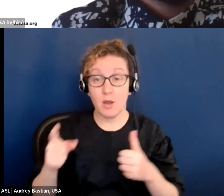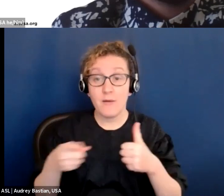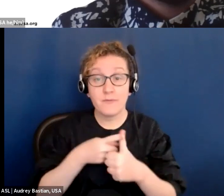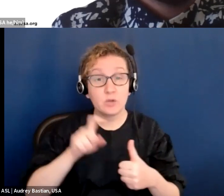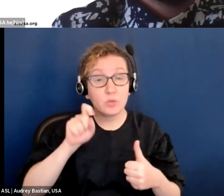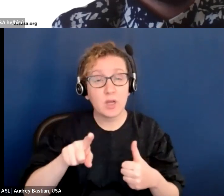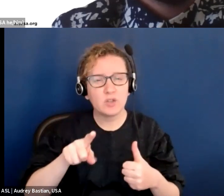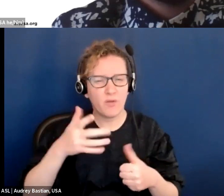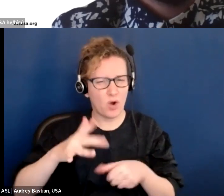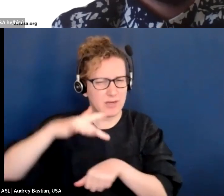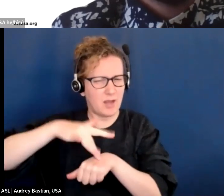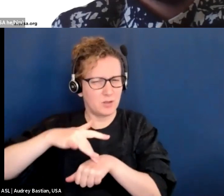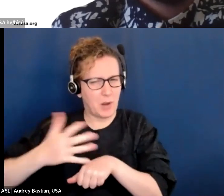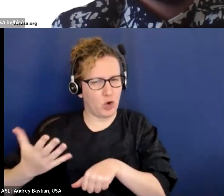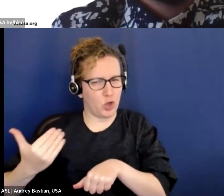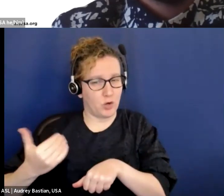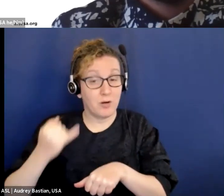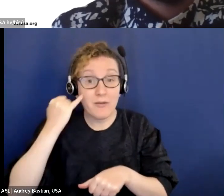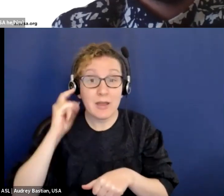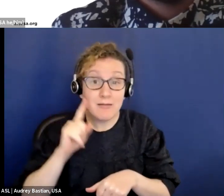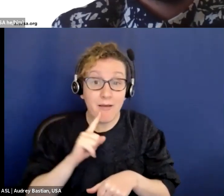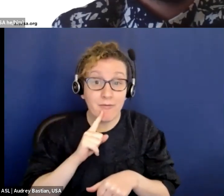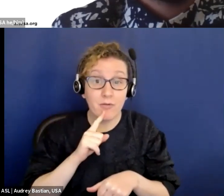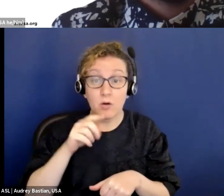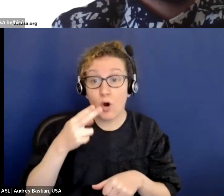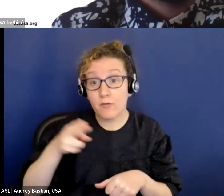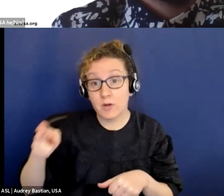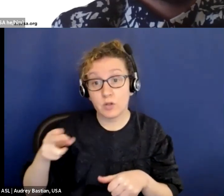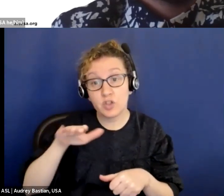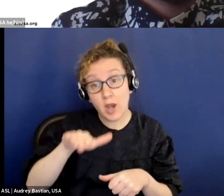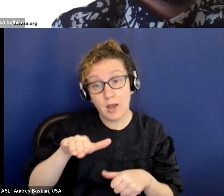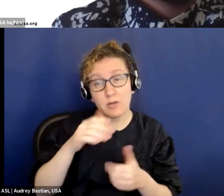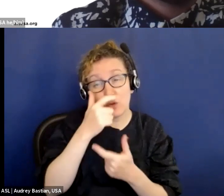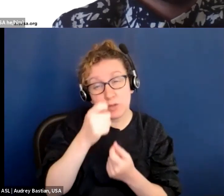this earlier is that if a deaf or hard of hearing child was interested in study abroad,